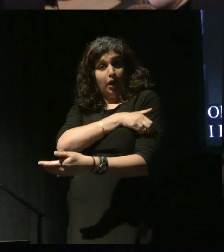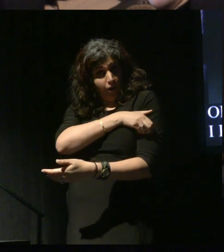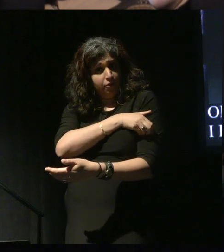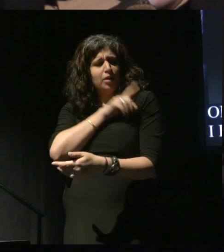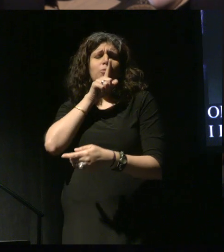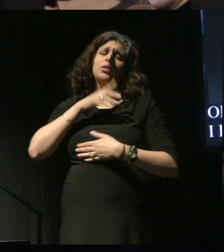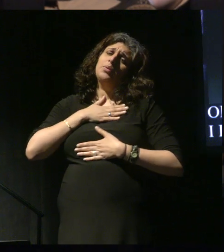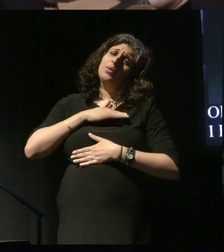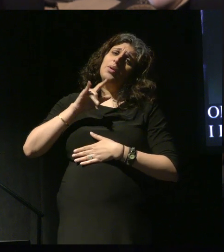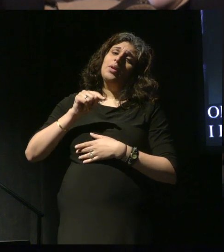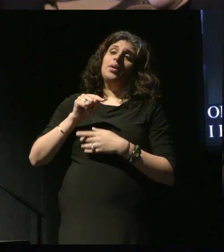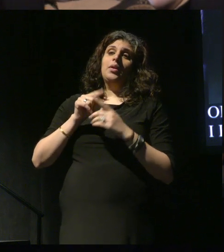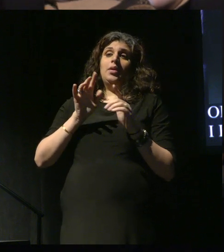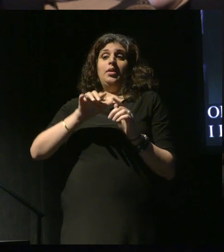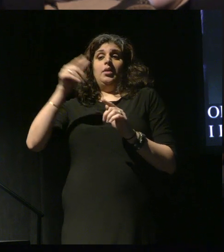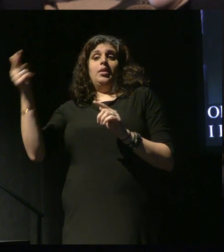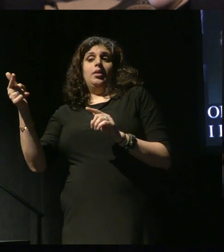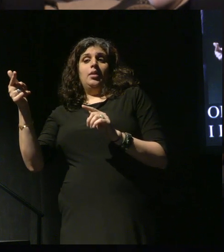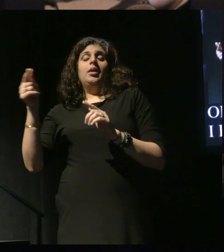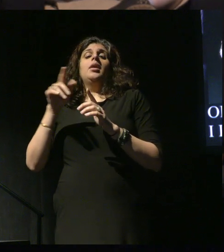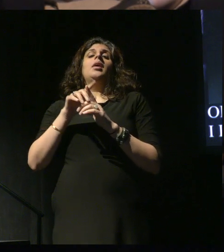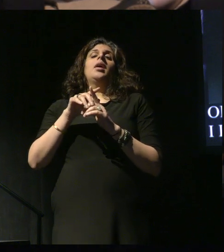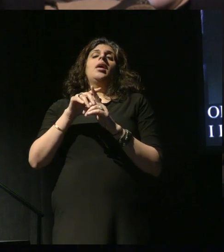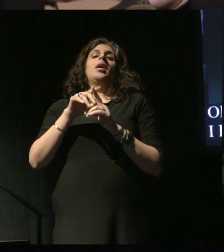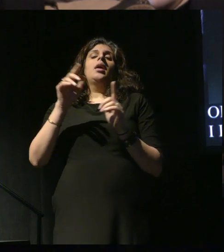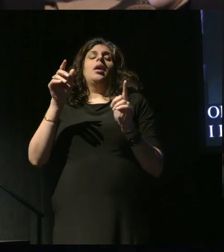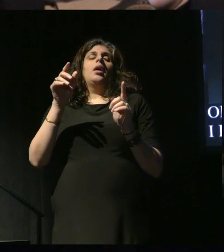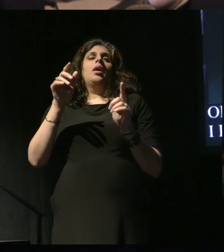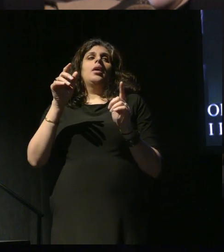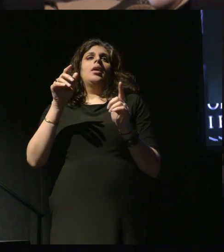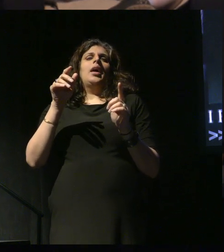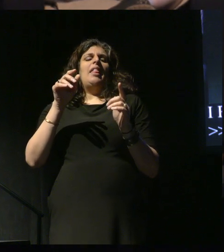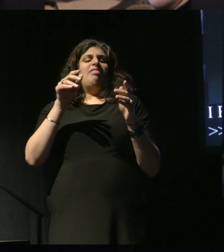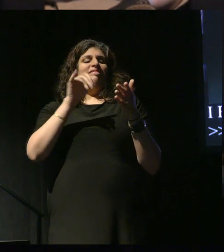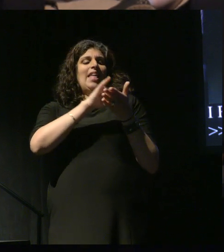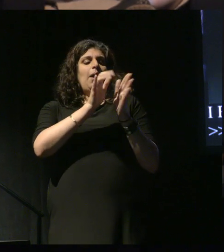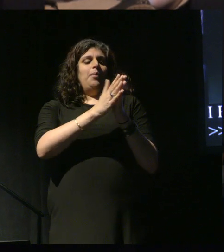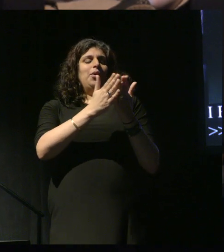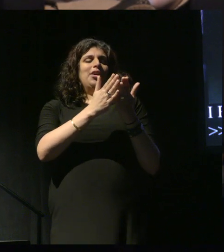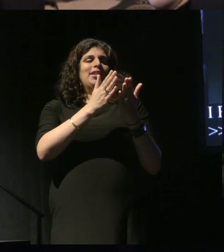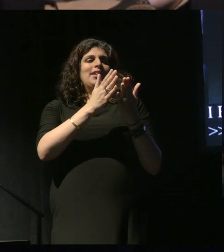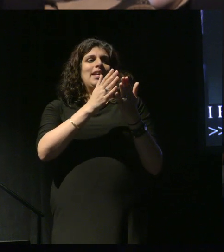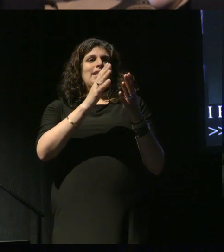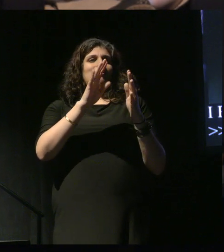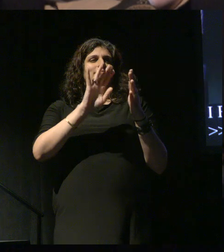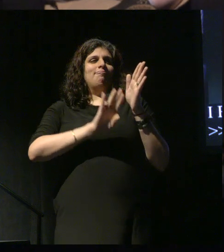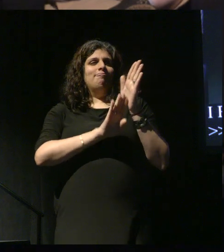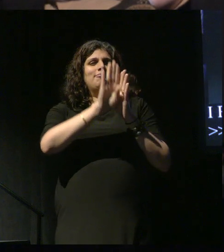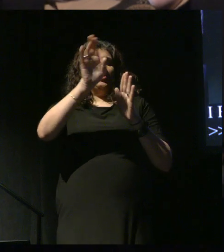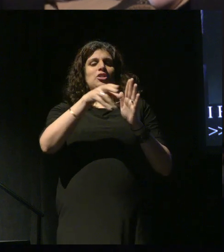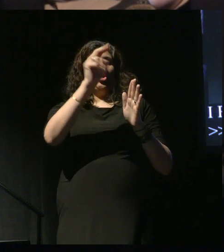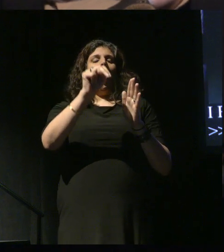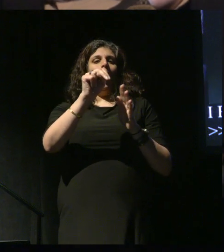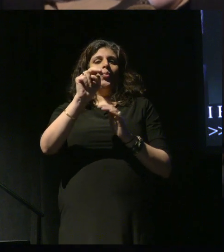And also that the book, in a way constructs its own genre. That's one of the things that I'm most excited about it,